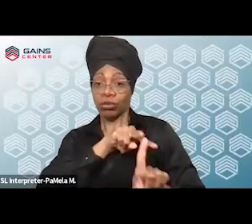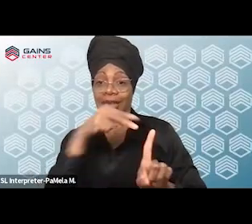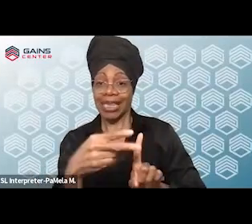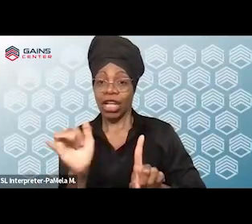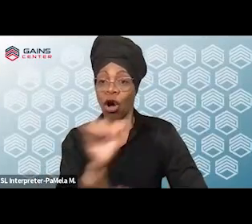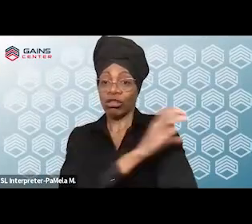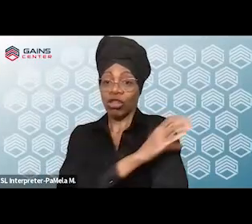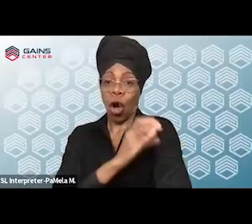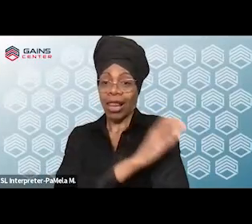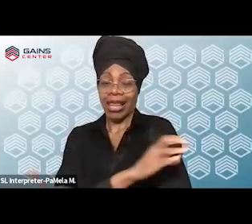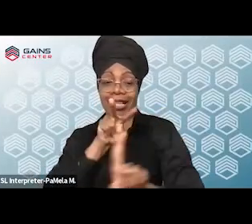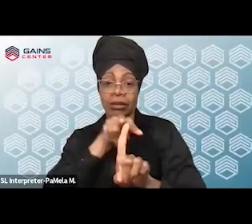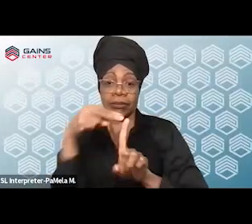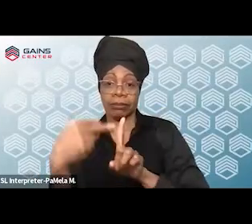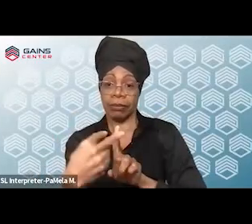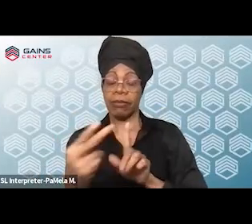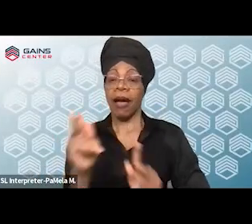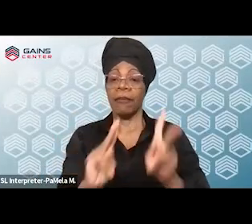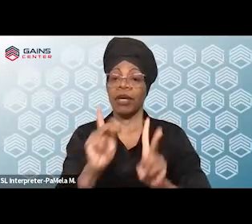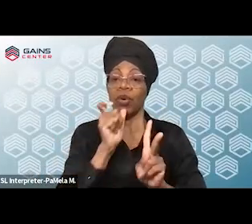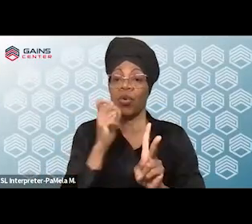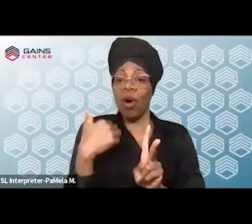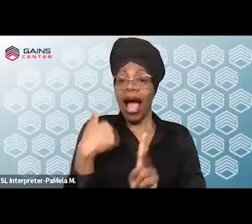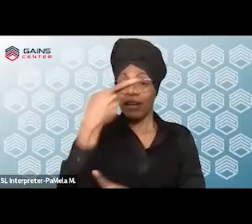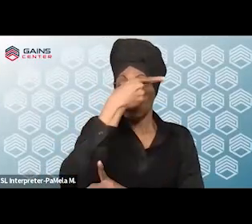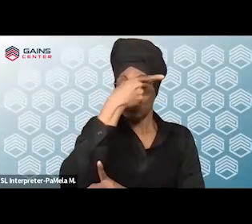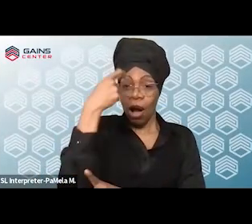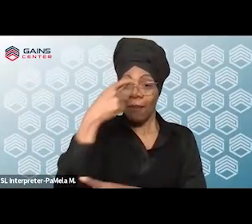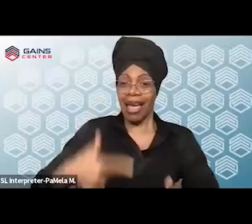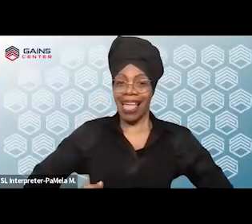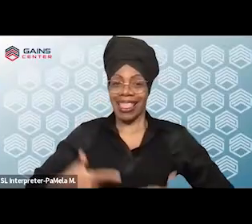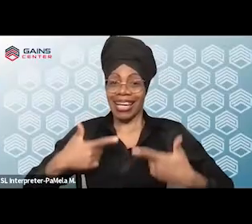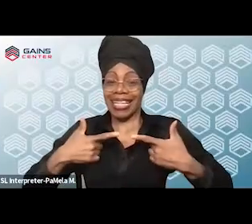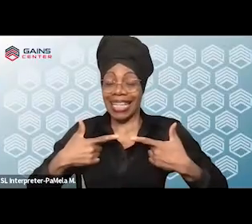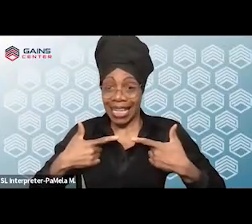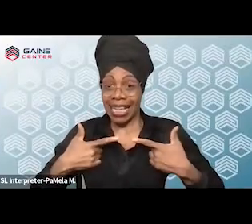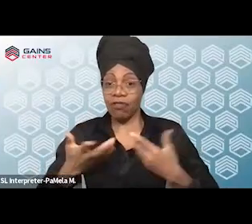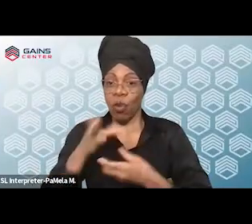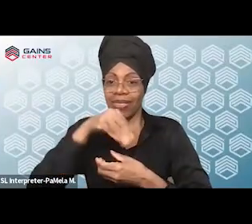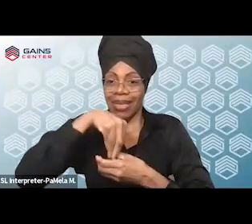that people that have trauma and that live in this trauma response state